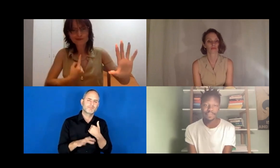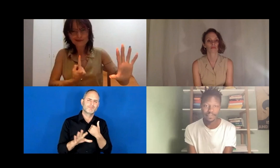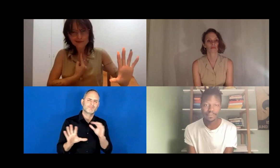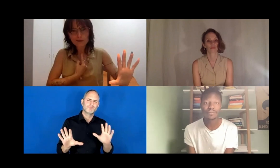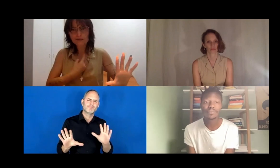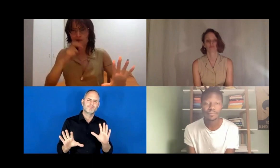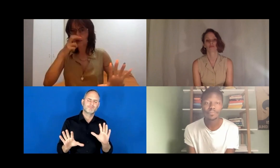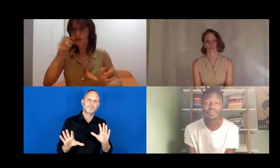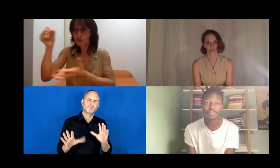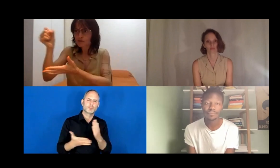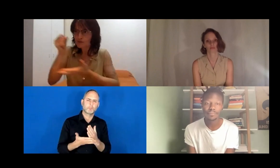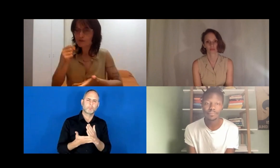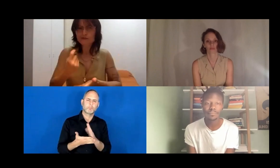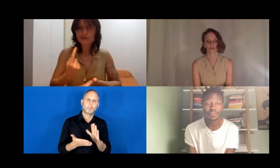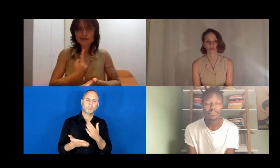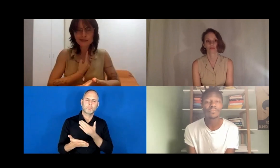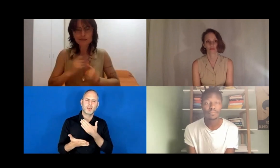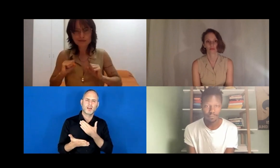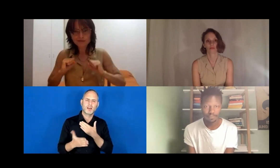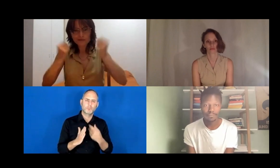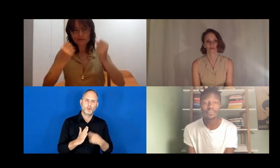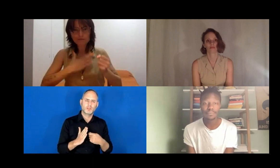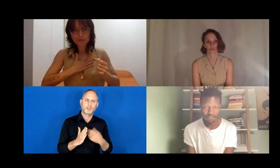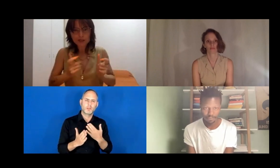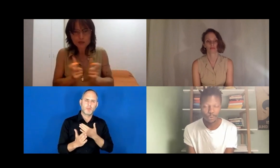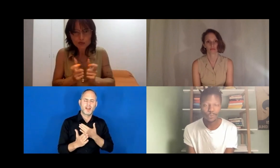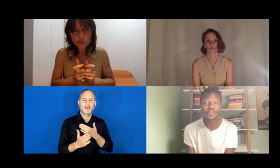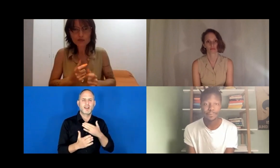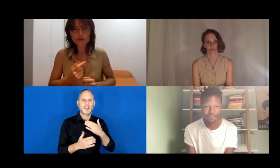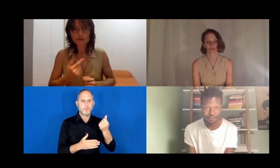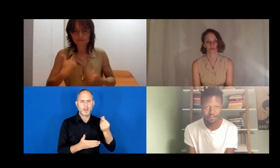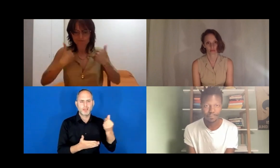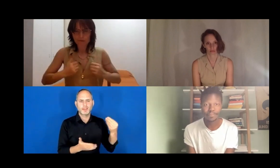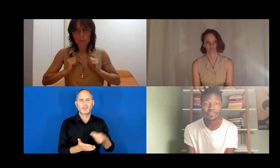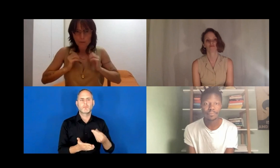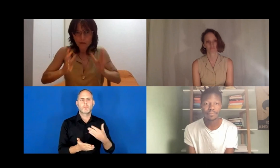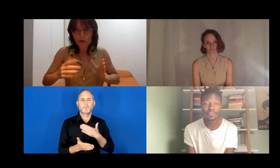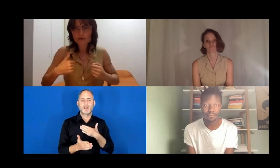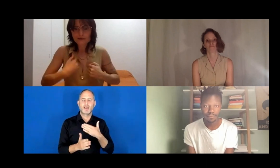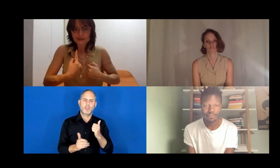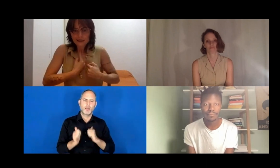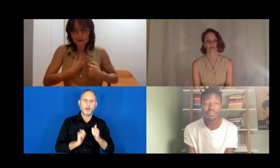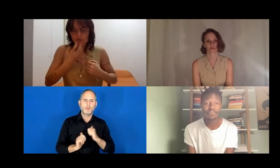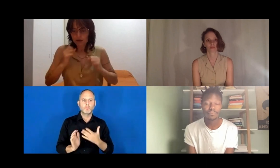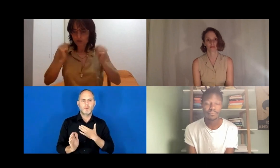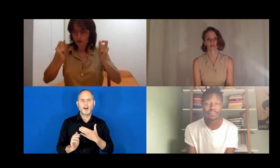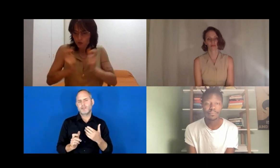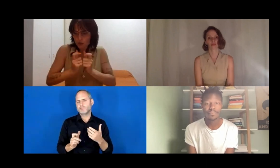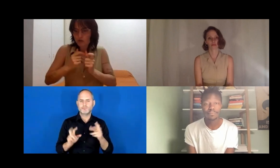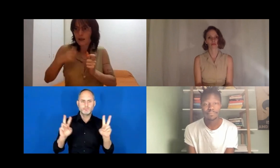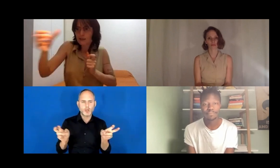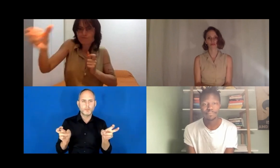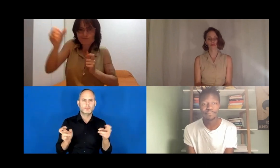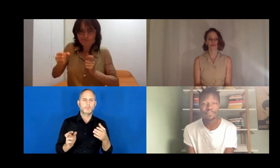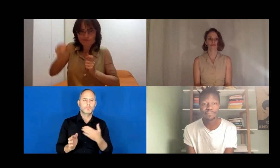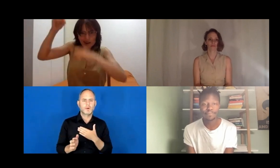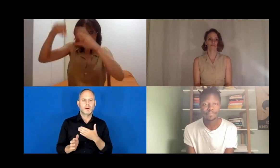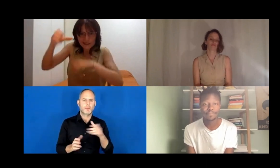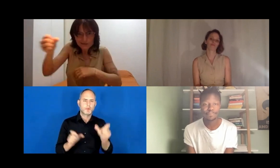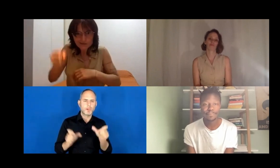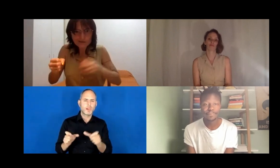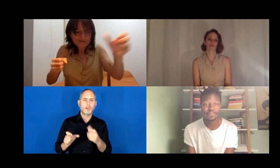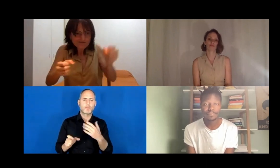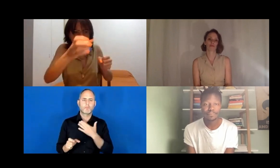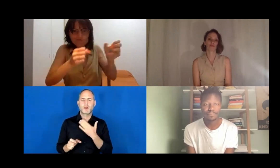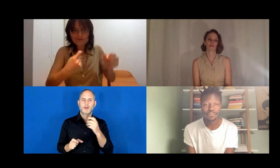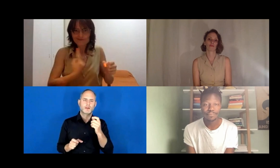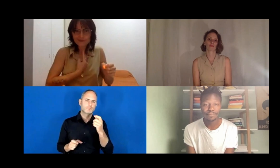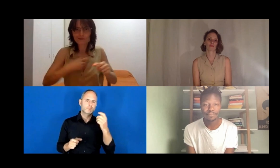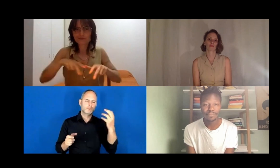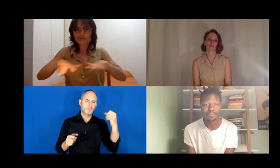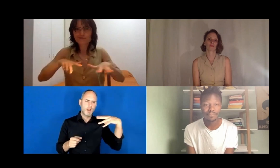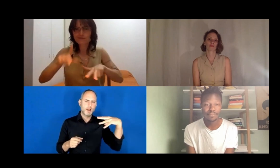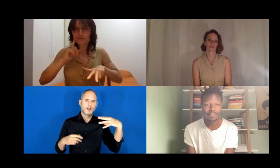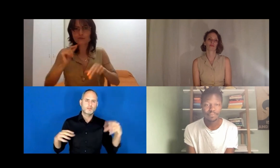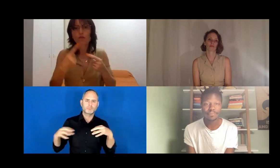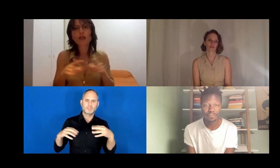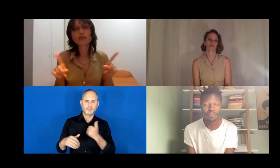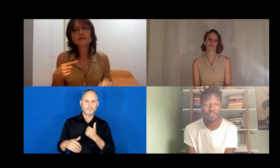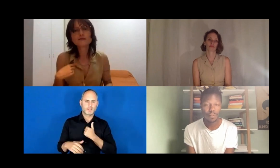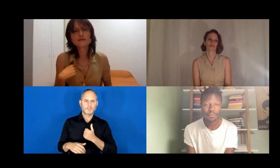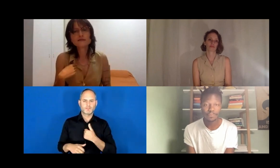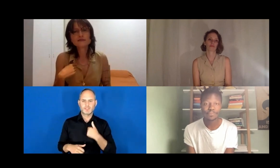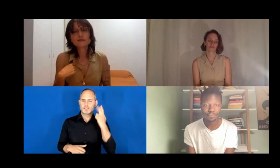But I didn't say it actually. But ever since I had the residency and funds to do my own work, to direct my own work,